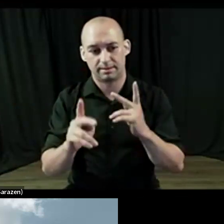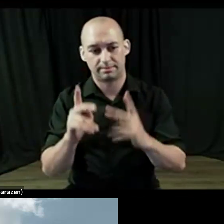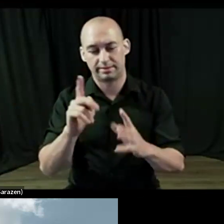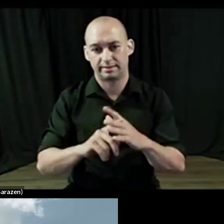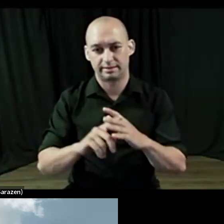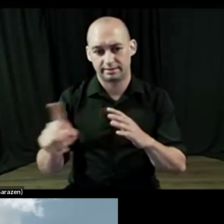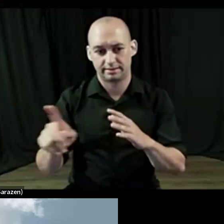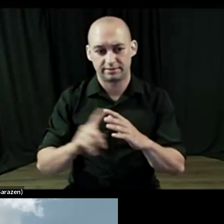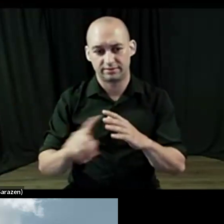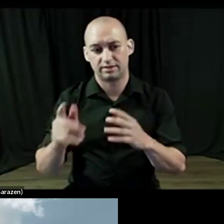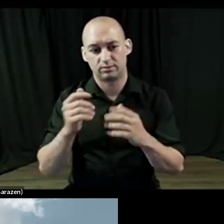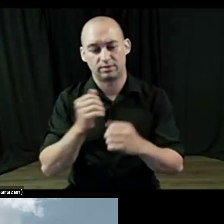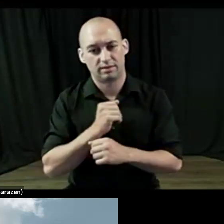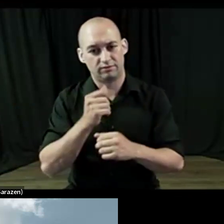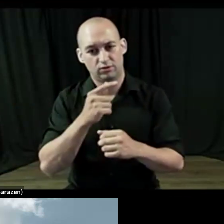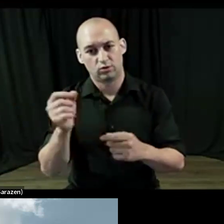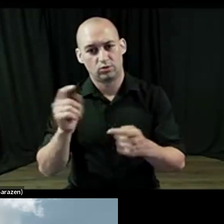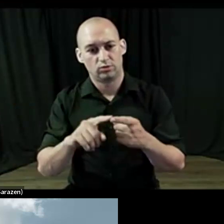love to kind of go to the tentative timeline, and then we can circle back